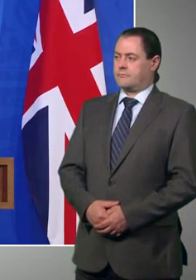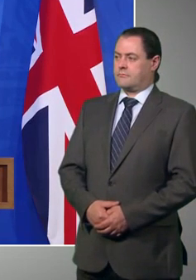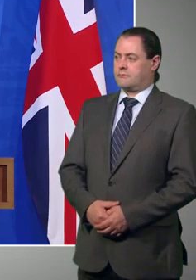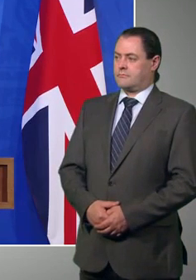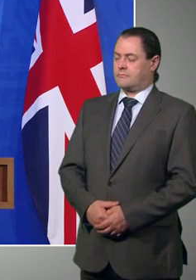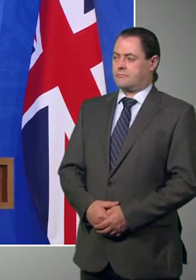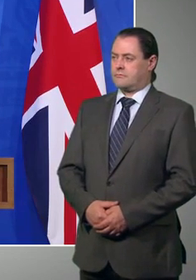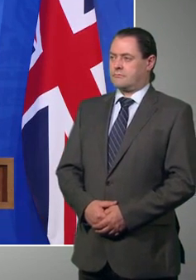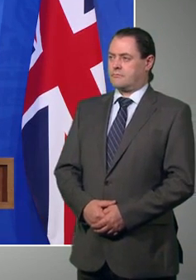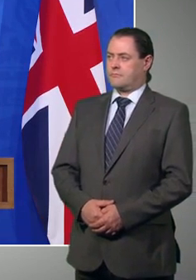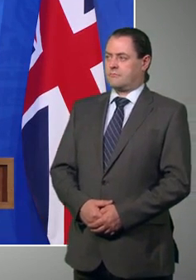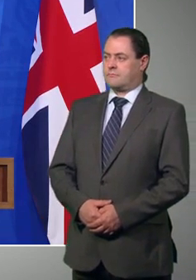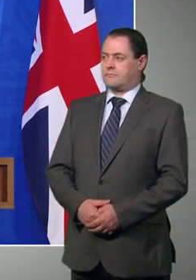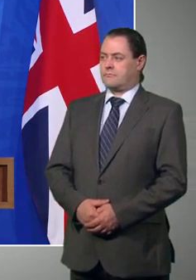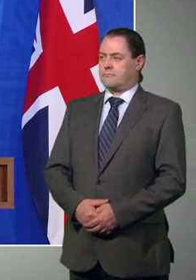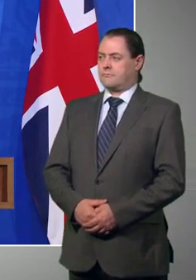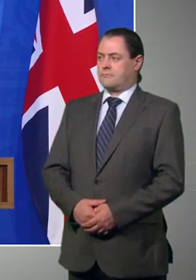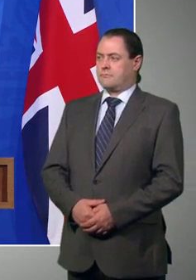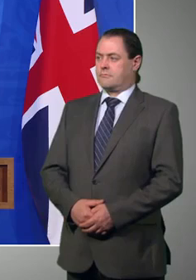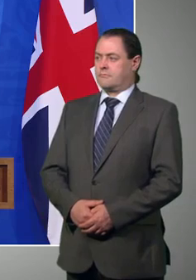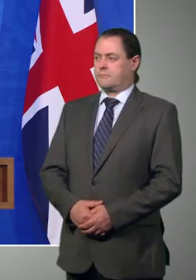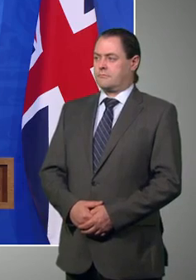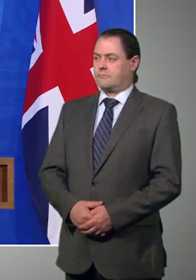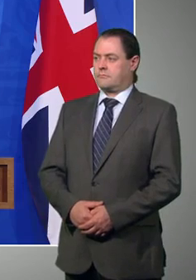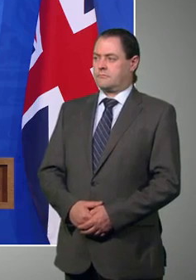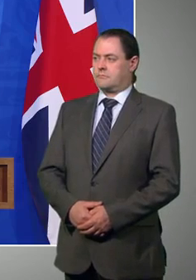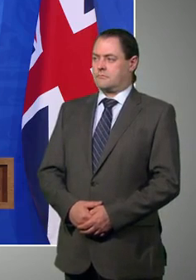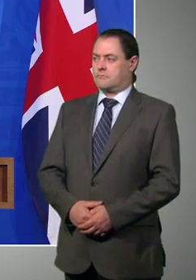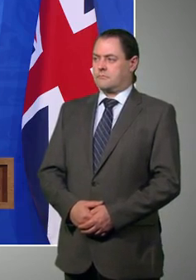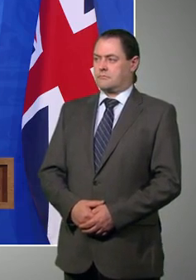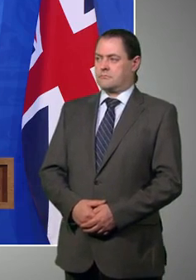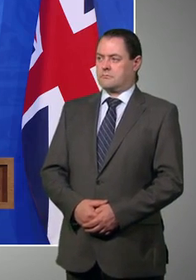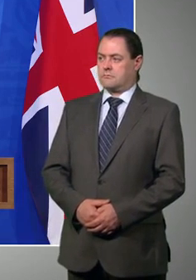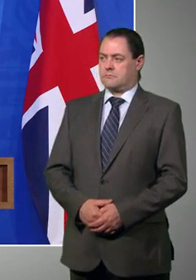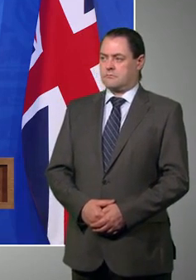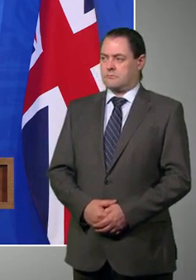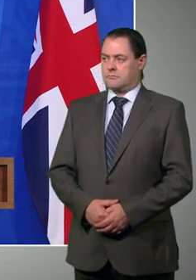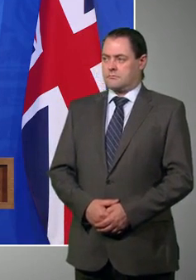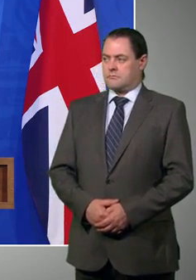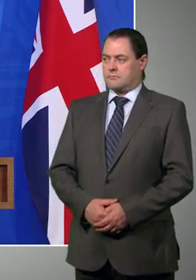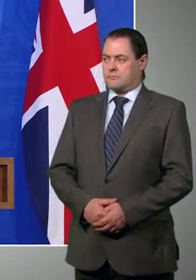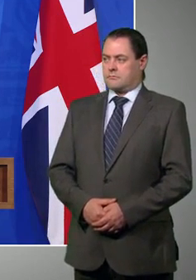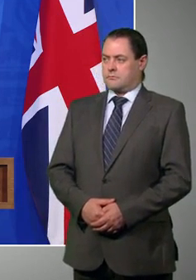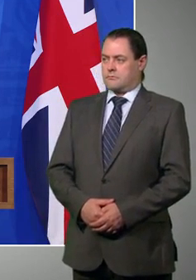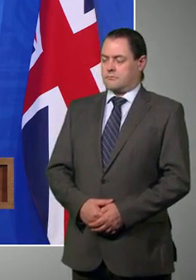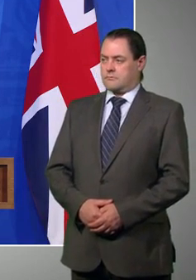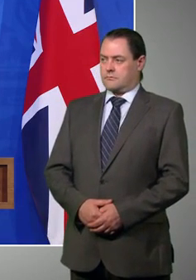cases of coronavirus are